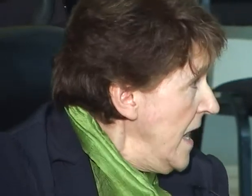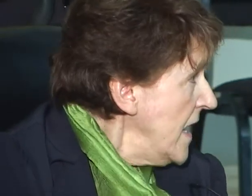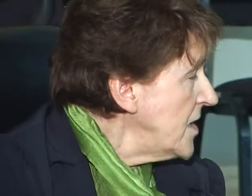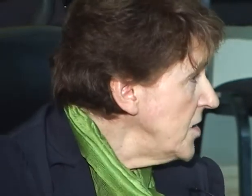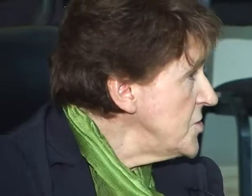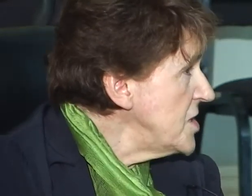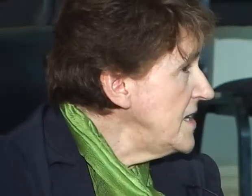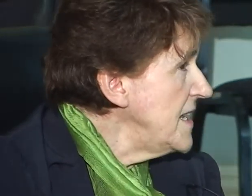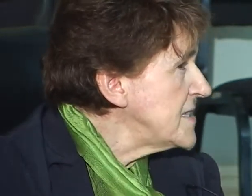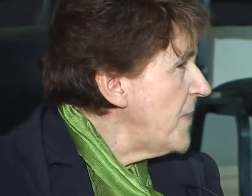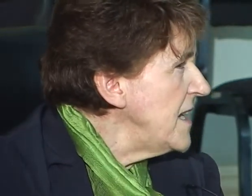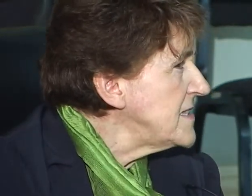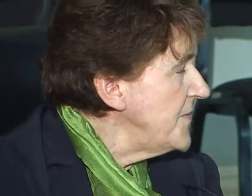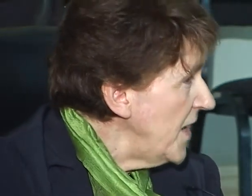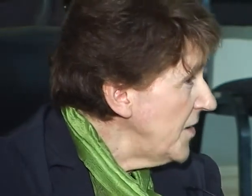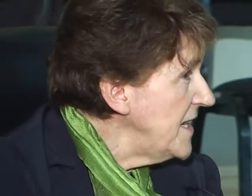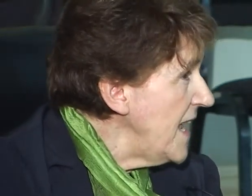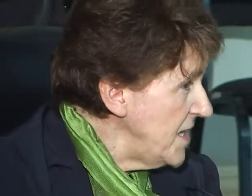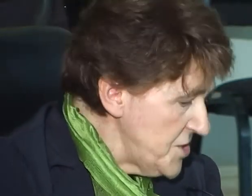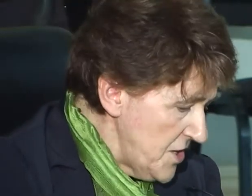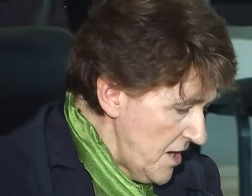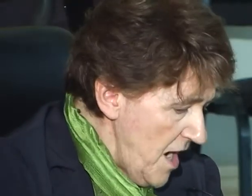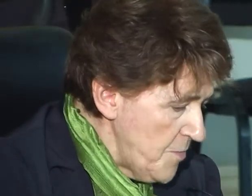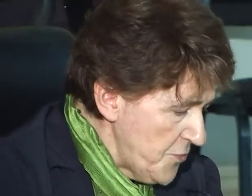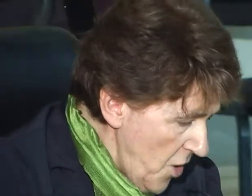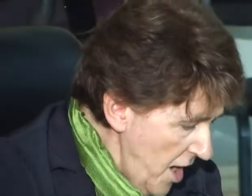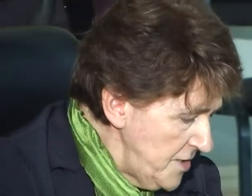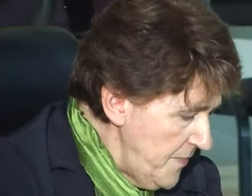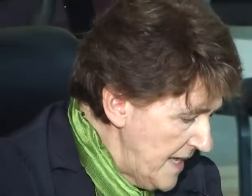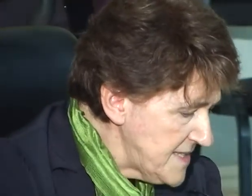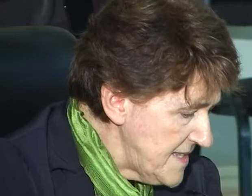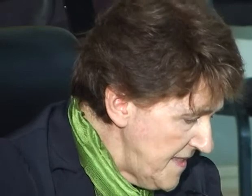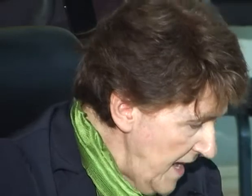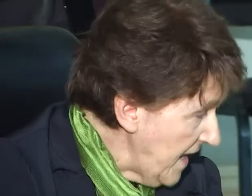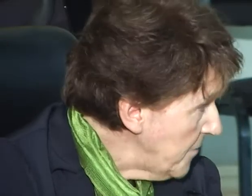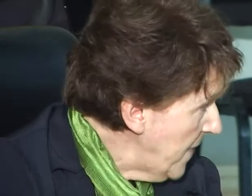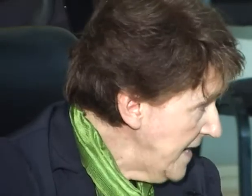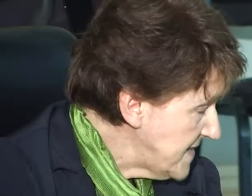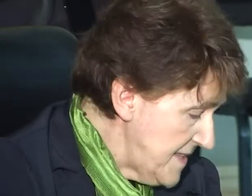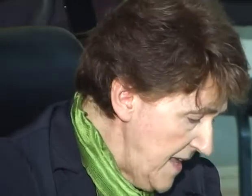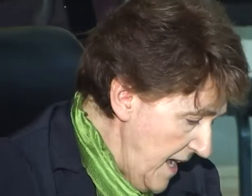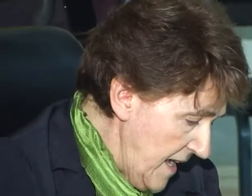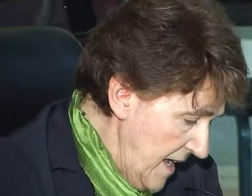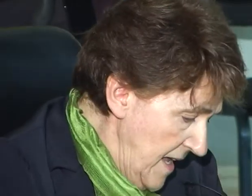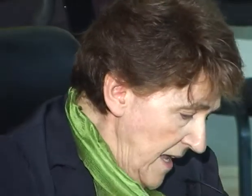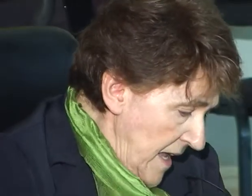Inclusion is by its very nature a broad-based thing.